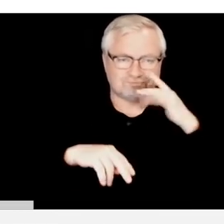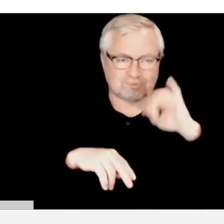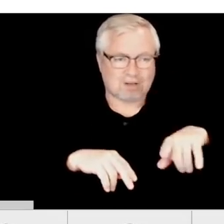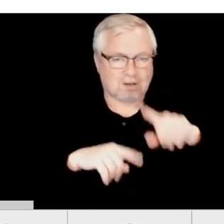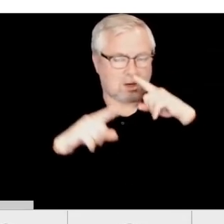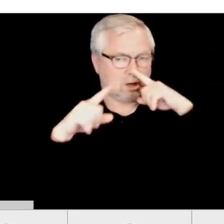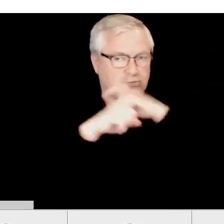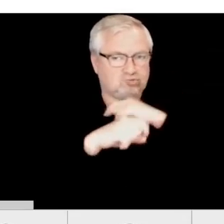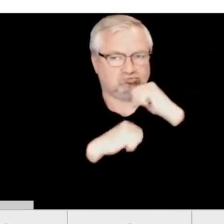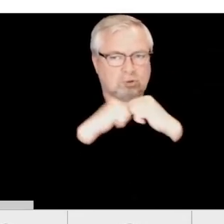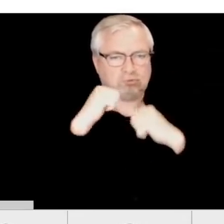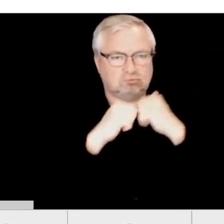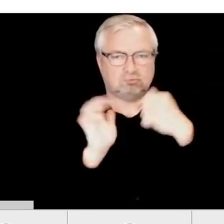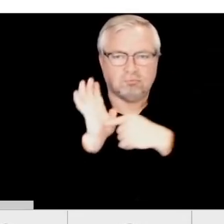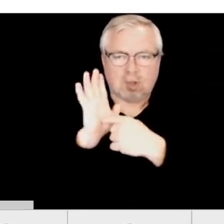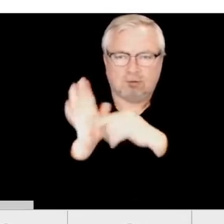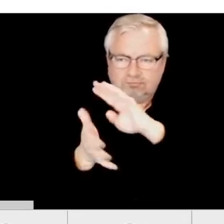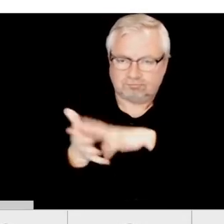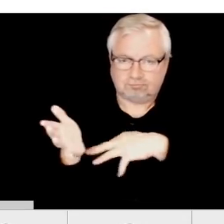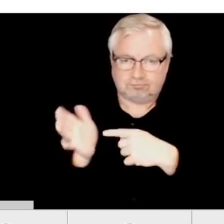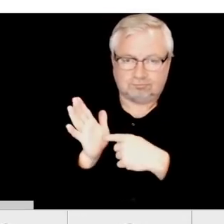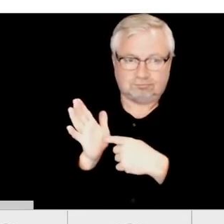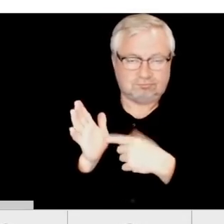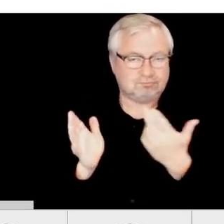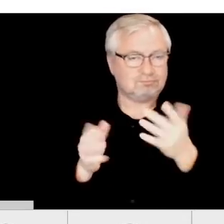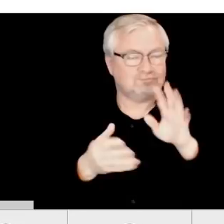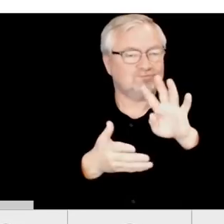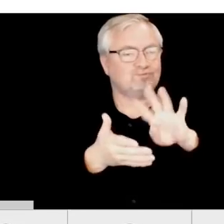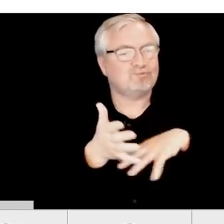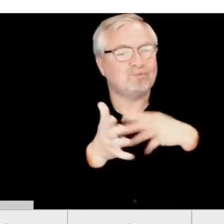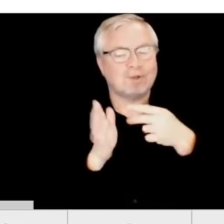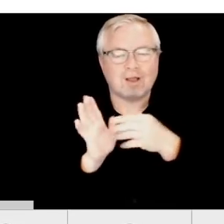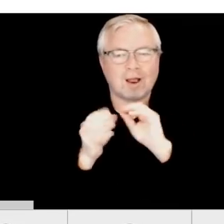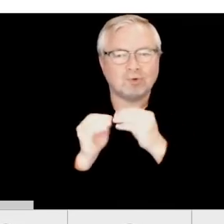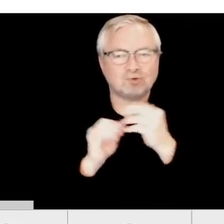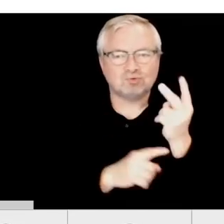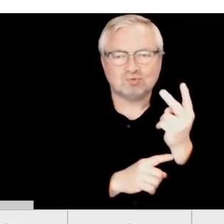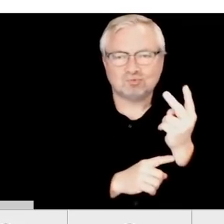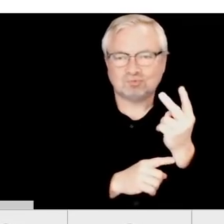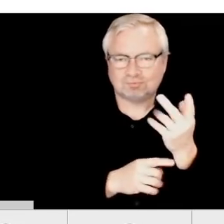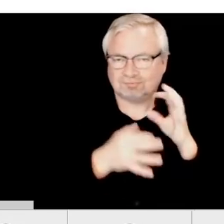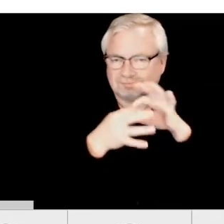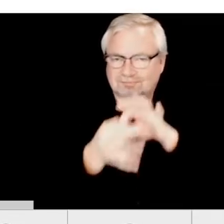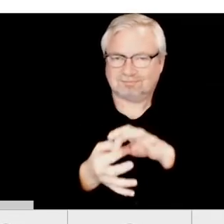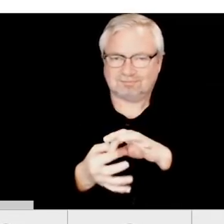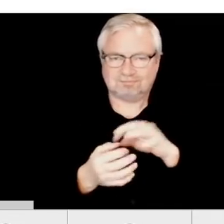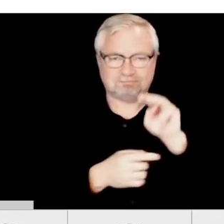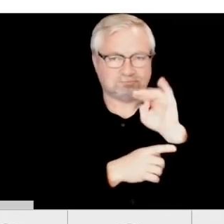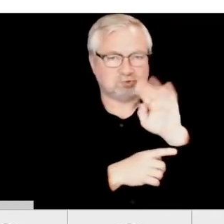With Version 2, we included more specifics about Minnesota cases and factors.